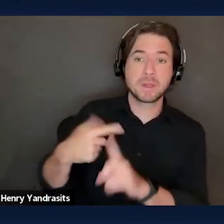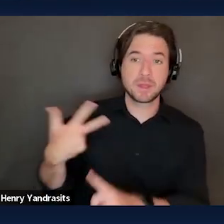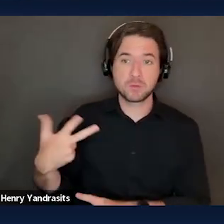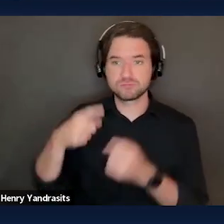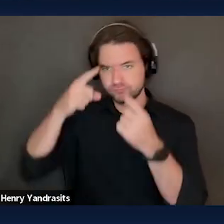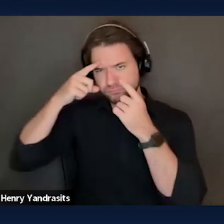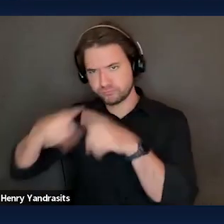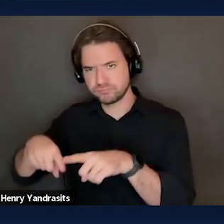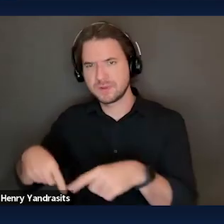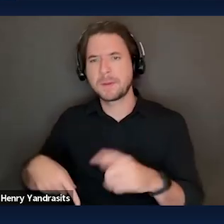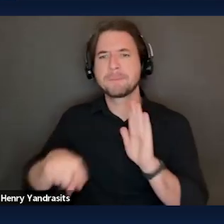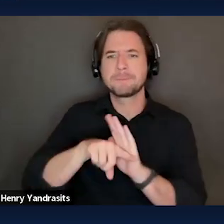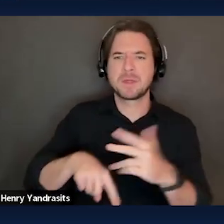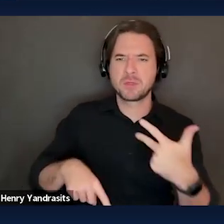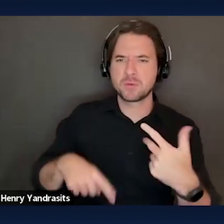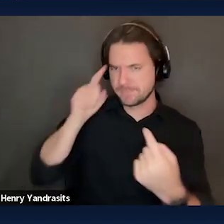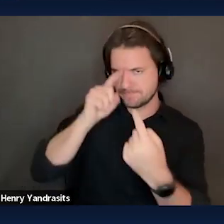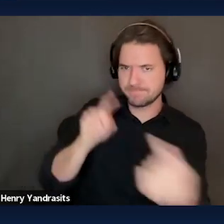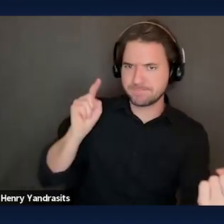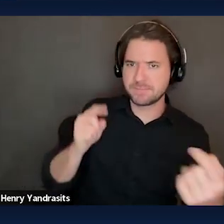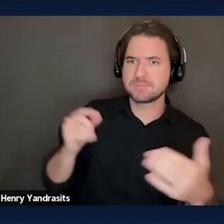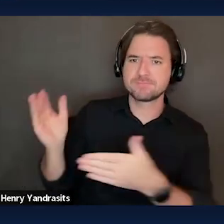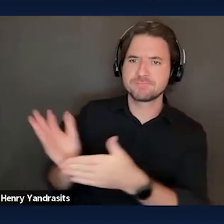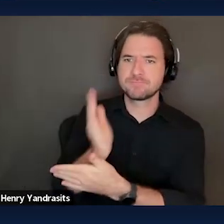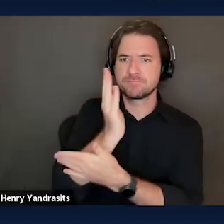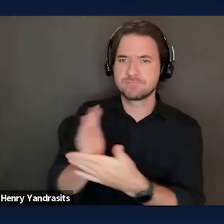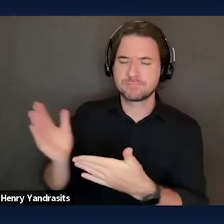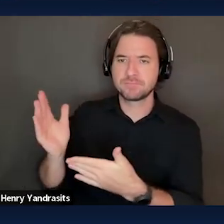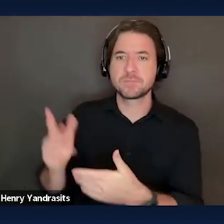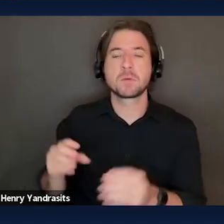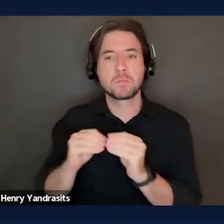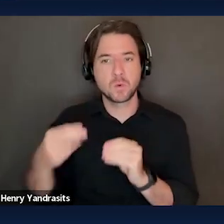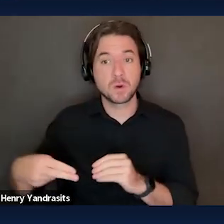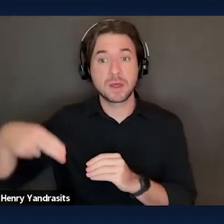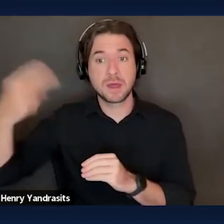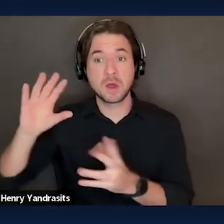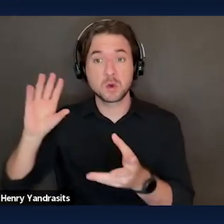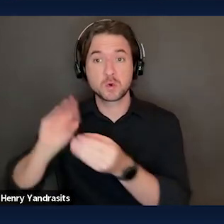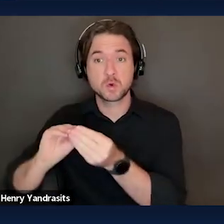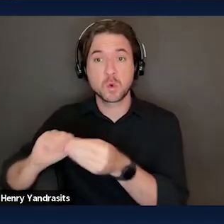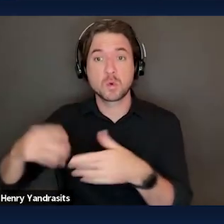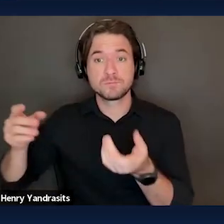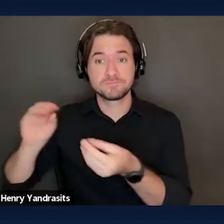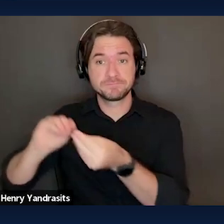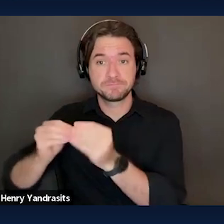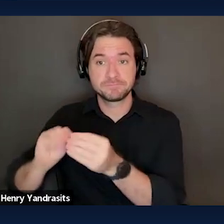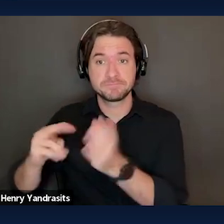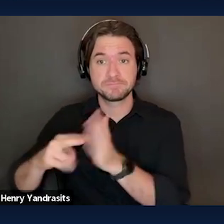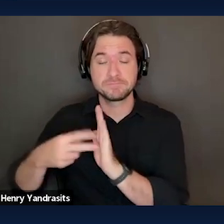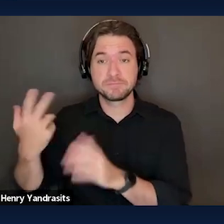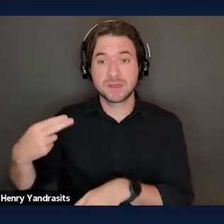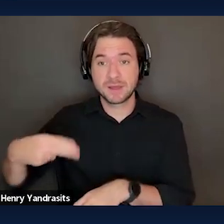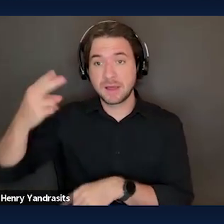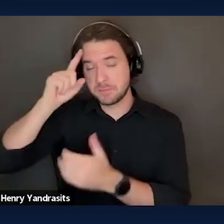minus 3, which is disagree very much. Higher total scores indicate higher belief in similarities between people with and without disability.